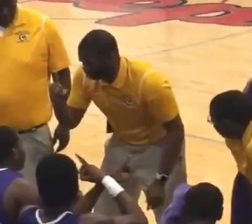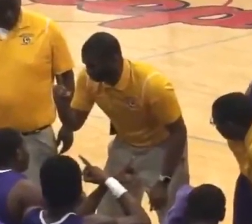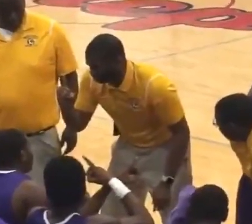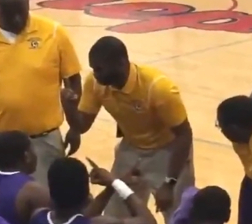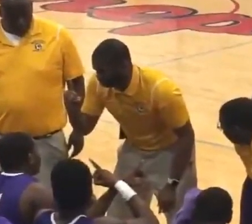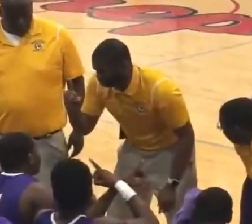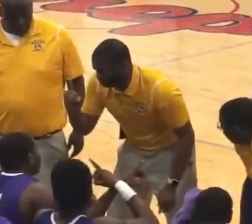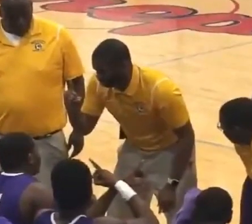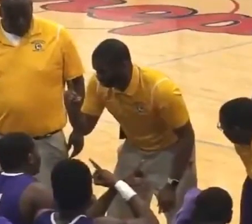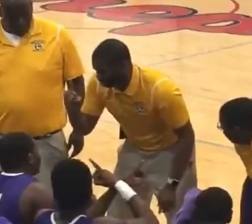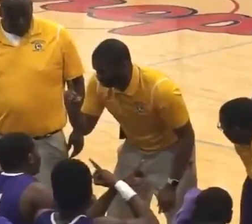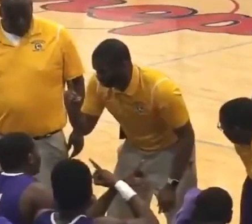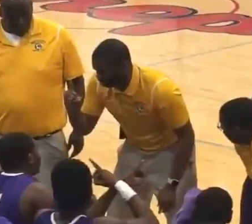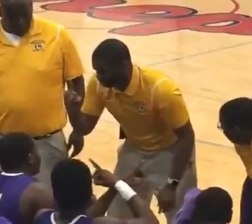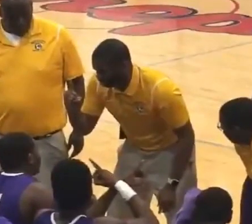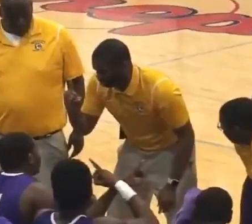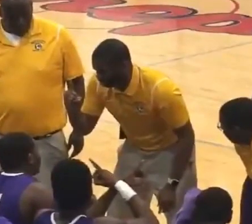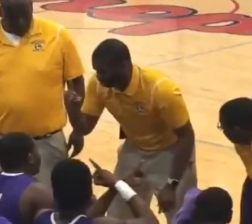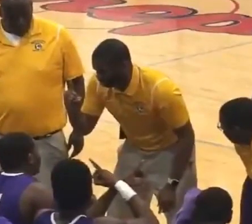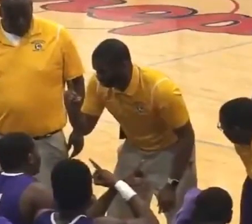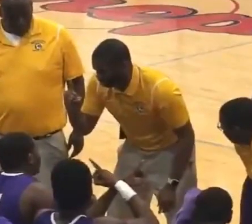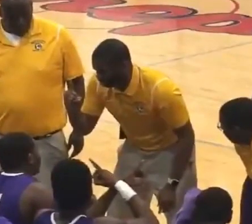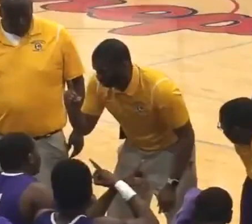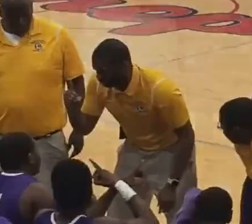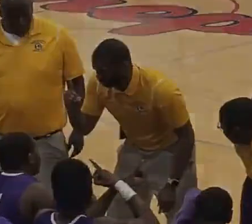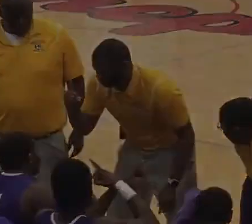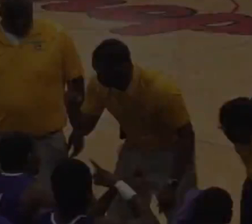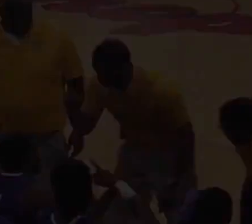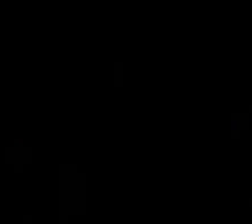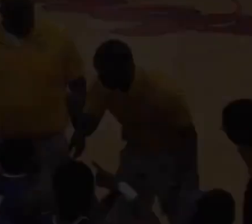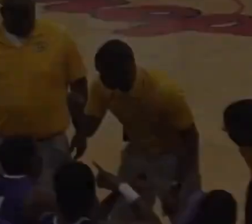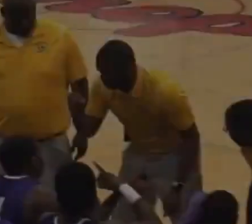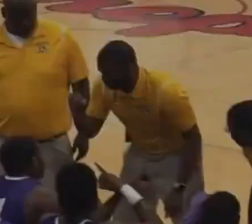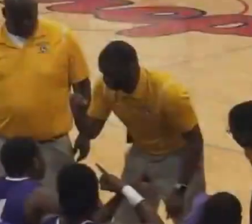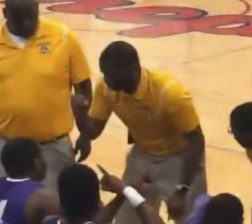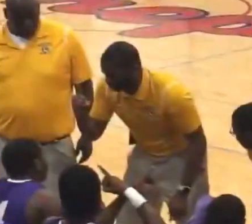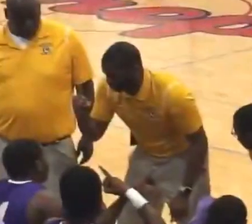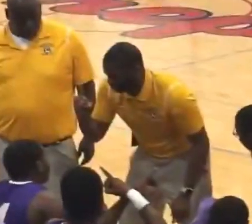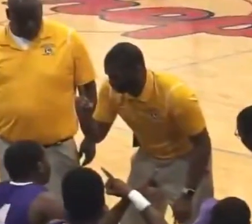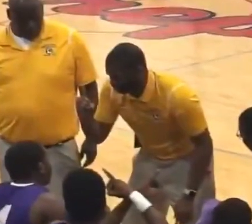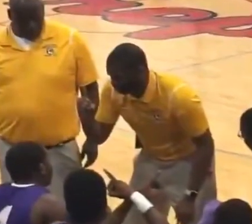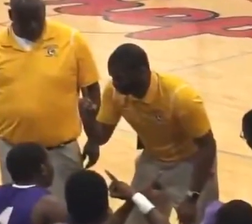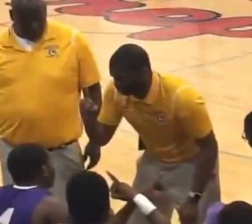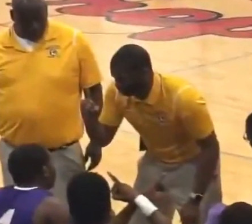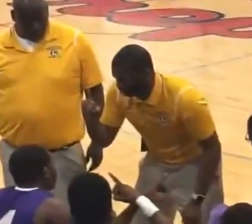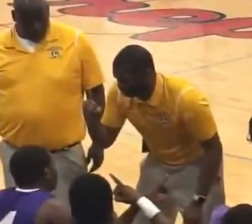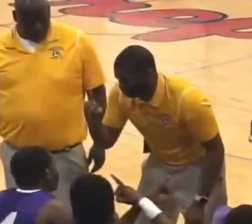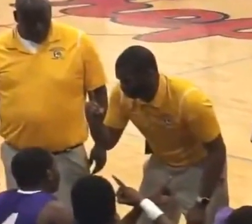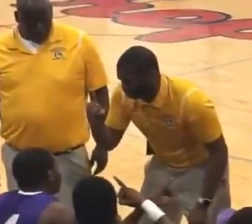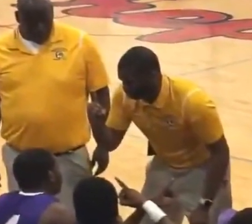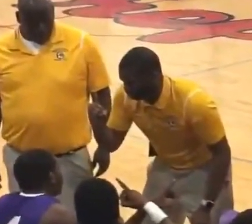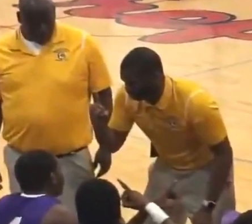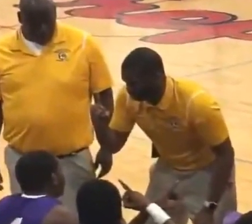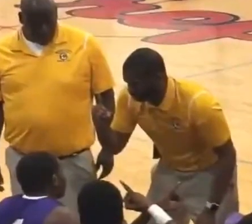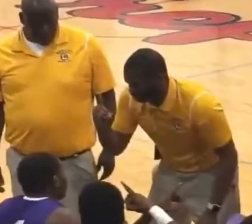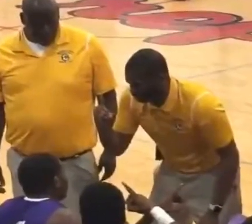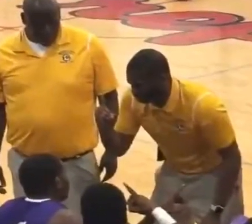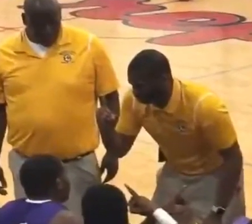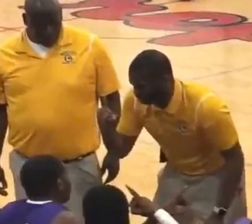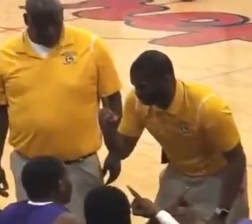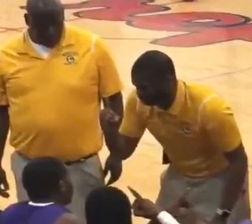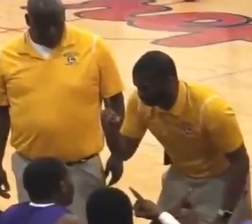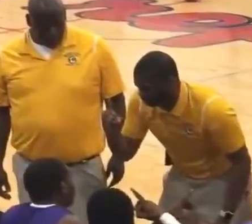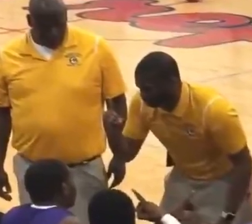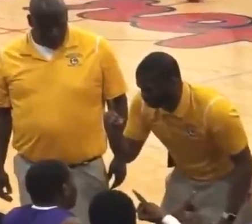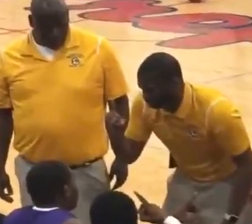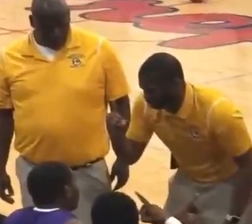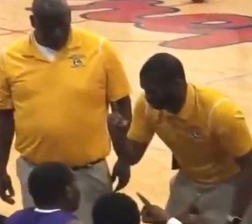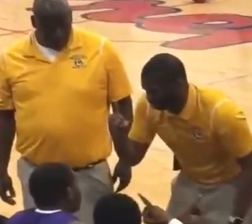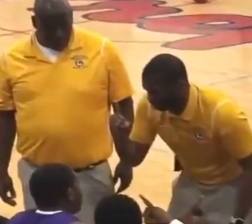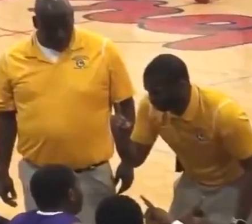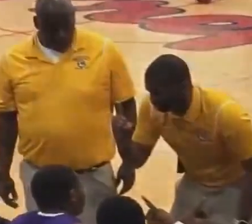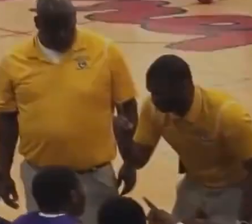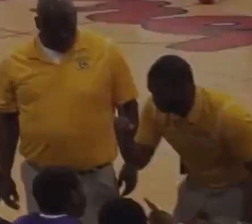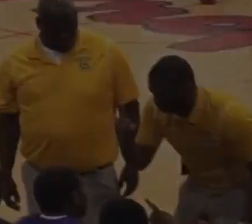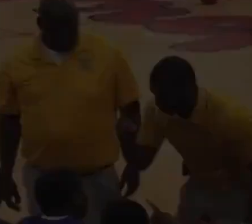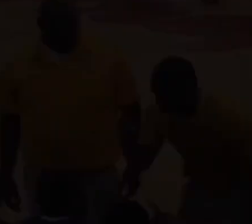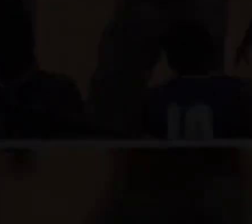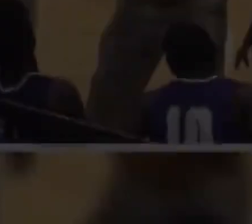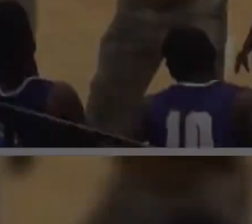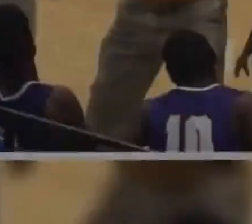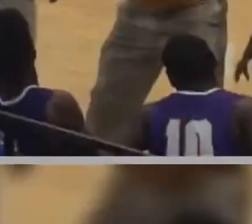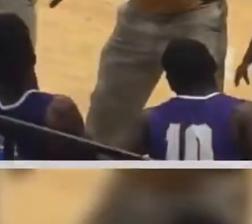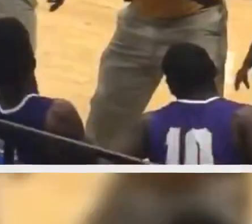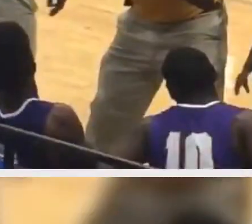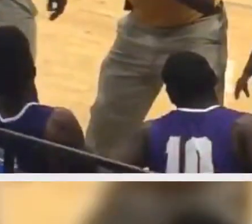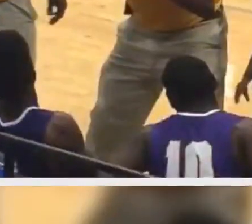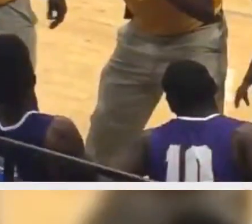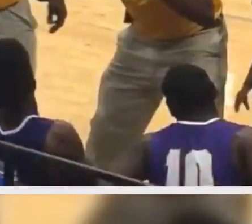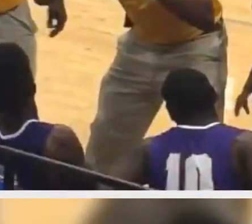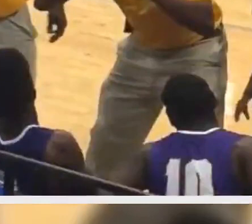Coach Sekoe White of the Mississippi School for the Deaf was recently recorded by a fan as he used American Sign Language to communicate with his team